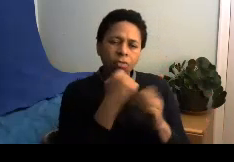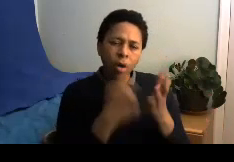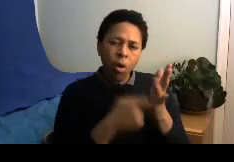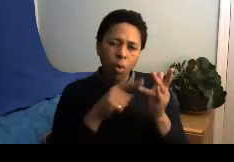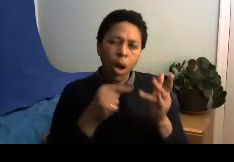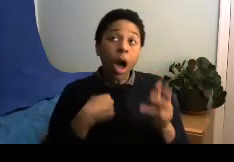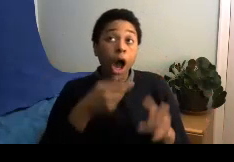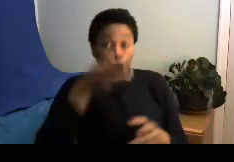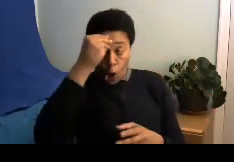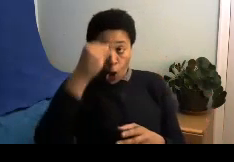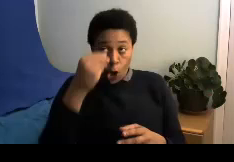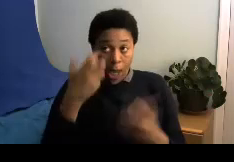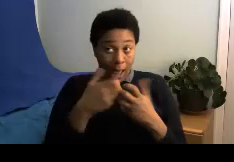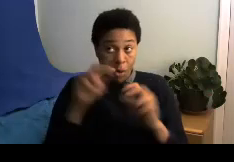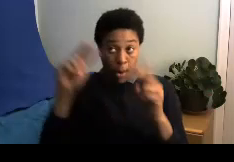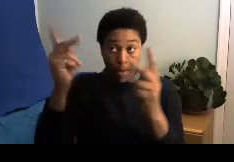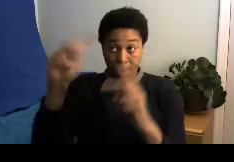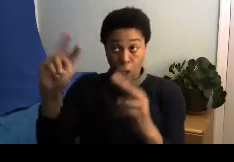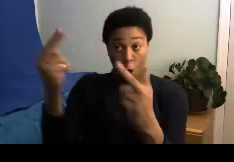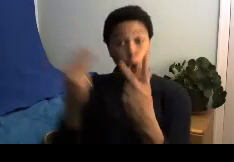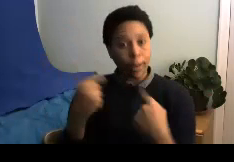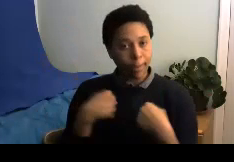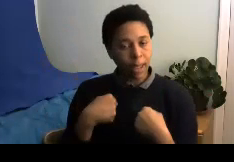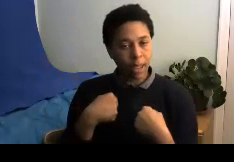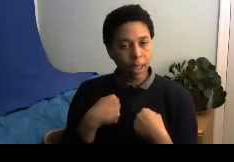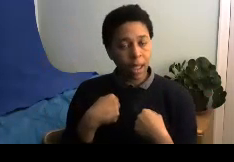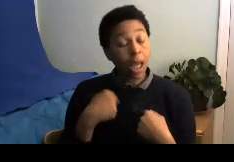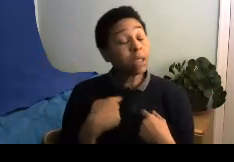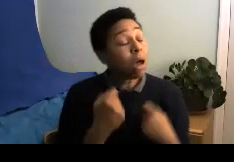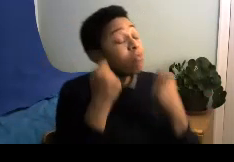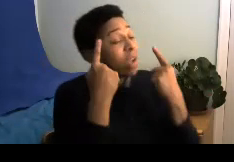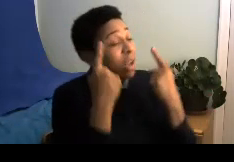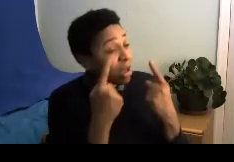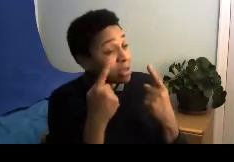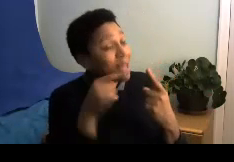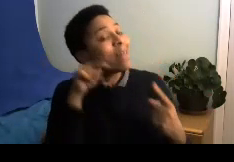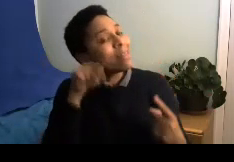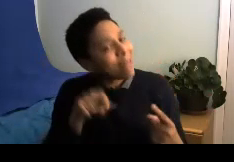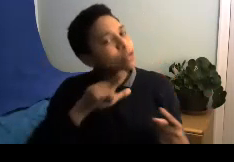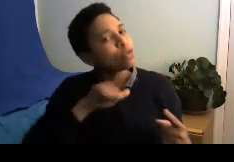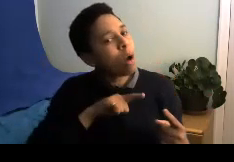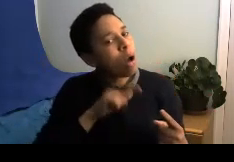that really sort of made me realise like, as a Black man, that's why people cross the street sometimes when they see